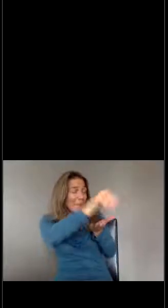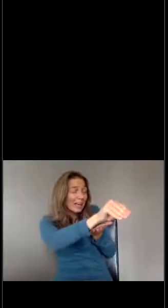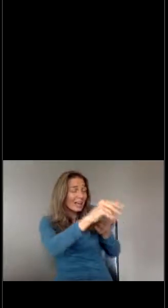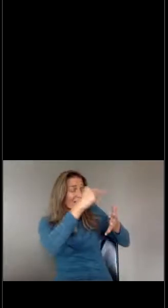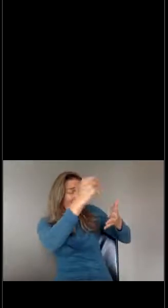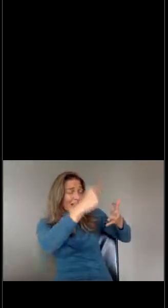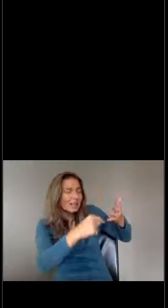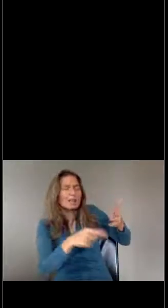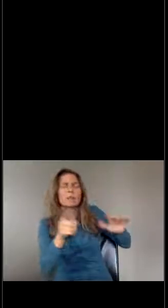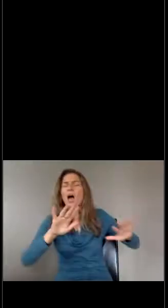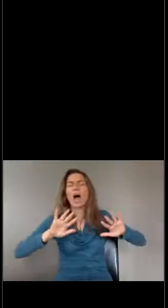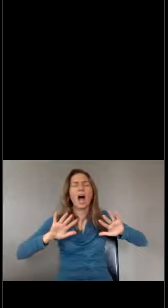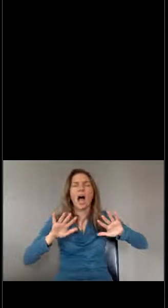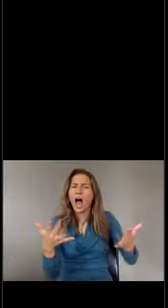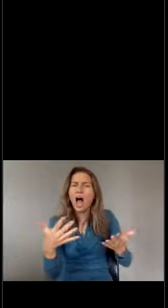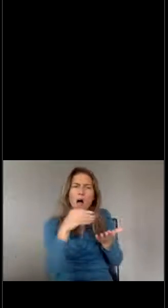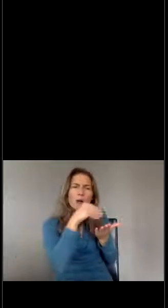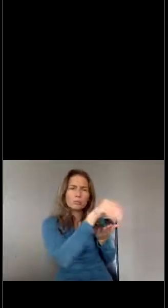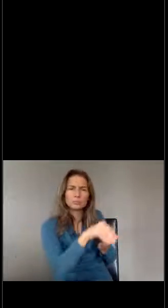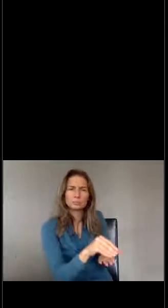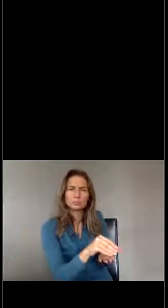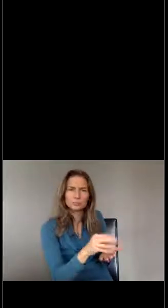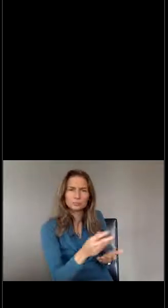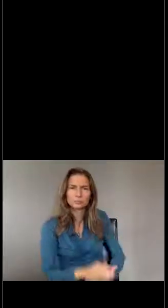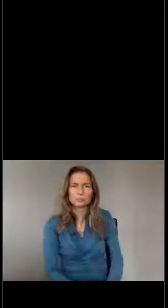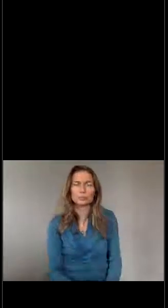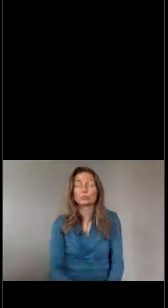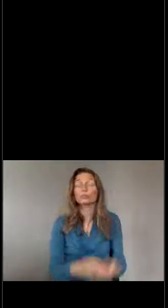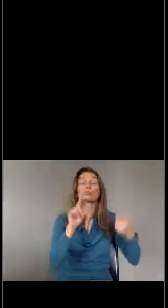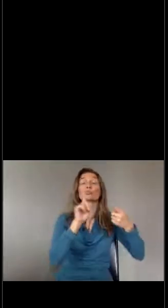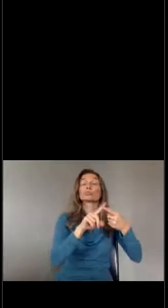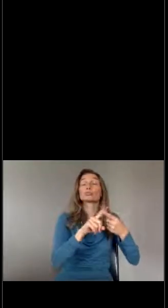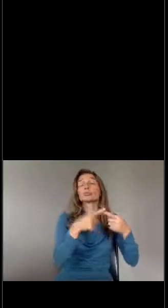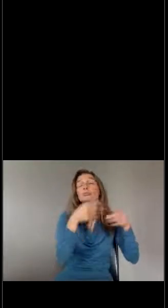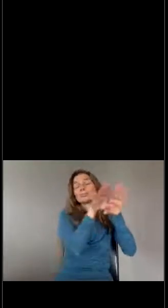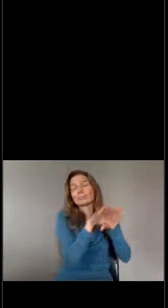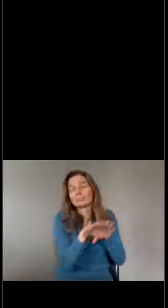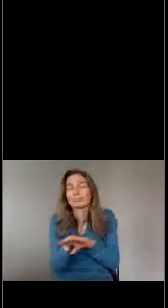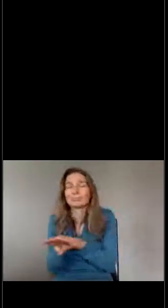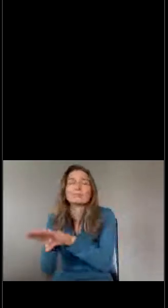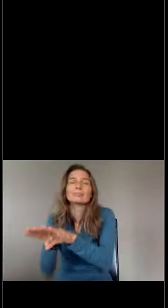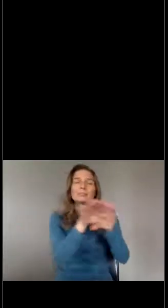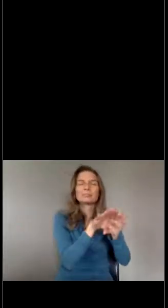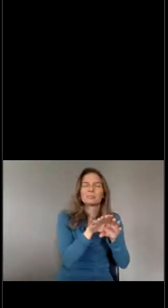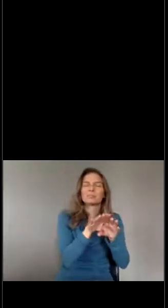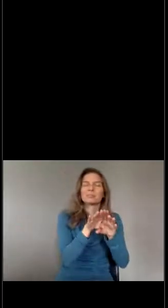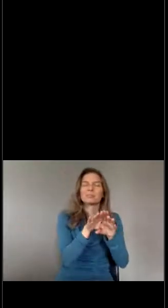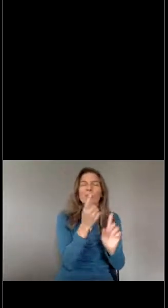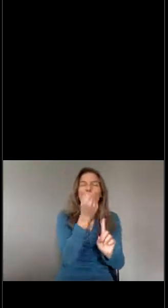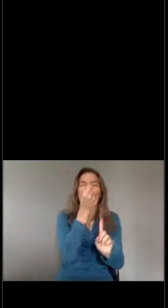The types of costs we found were fairly standard. If we looked at the indirect costs, people with disabilities